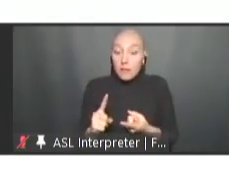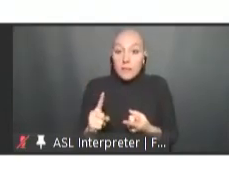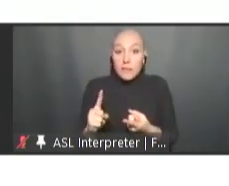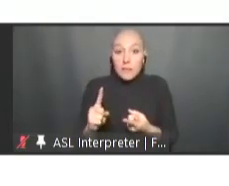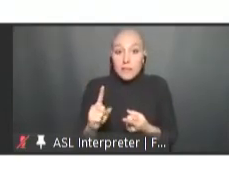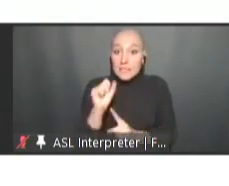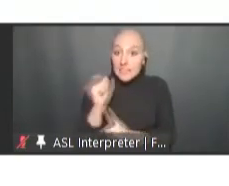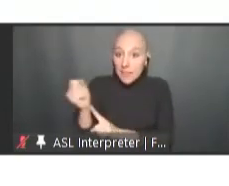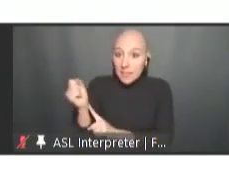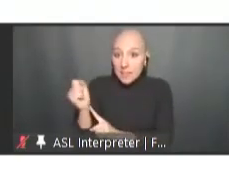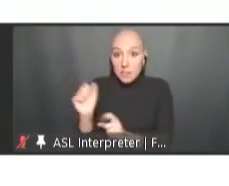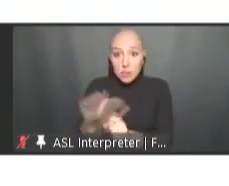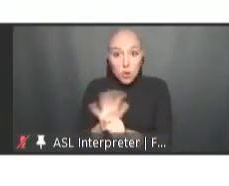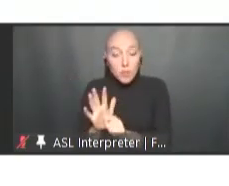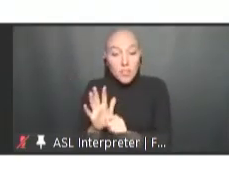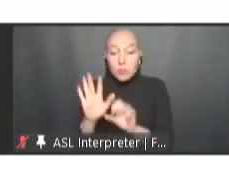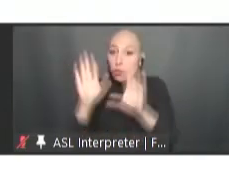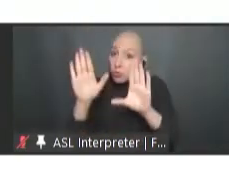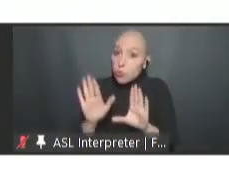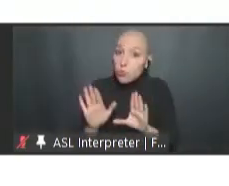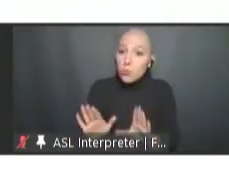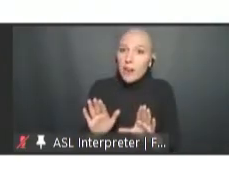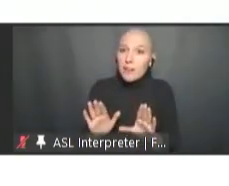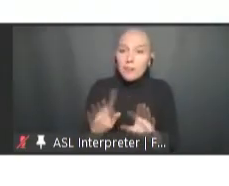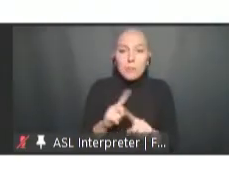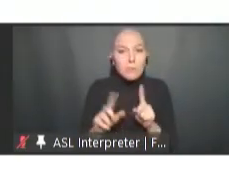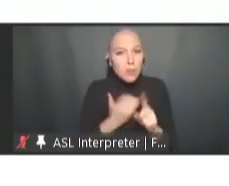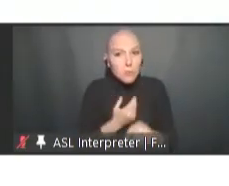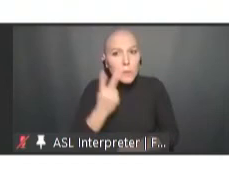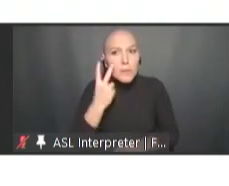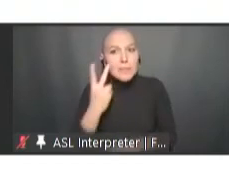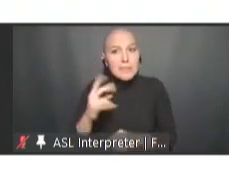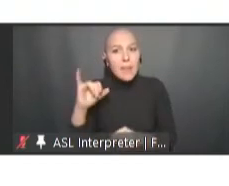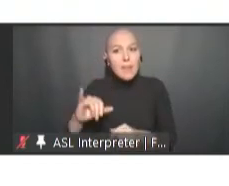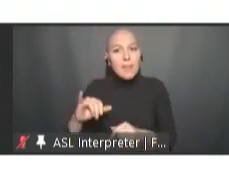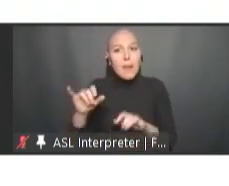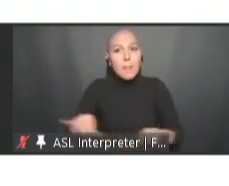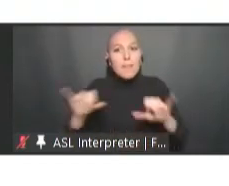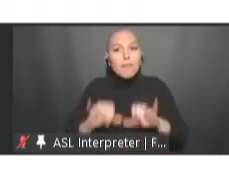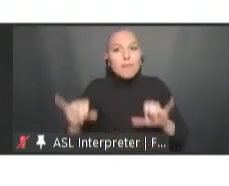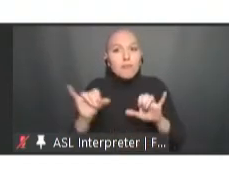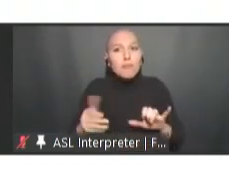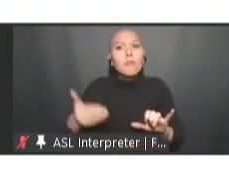we've seen the downward slope before, and we don't know what's necessarily around the corner.